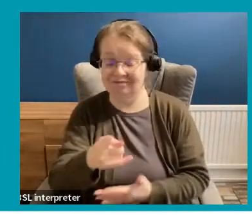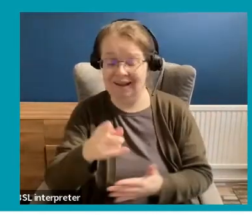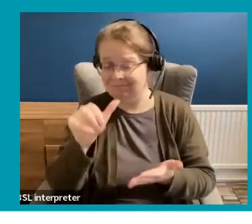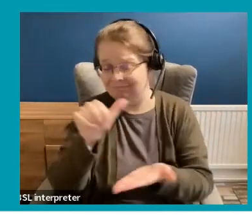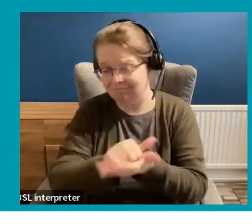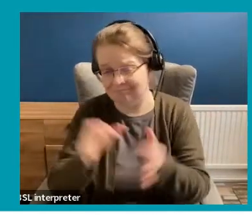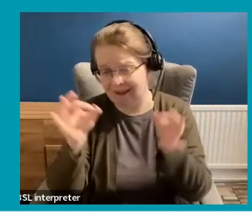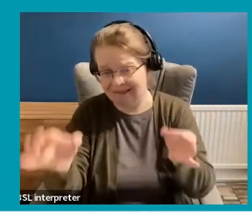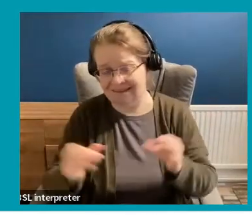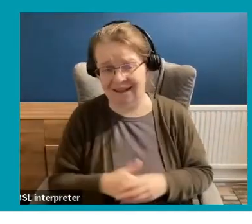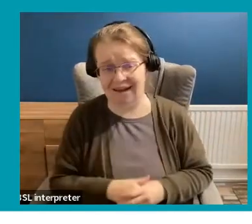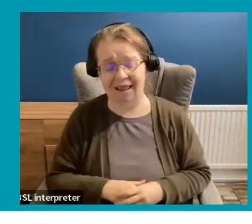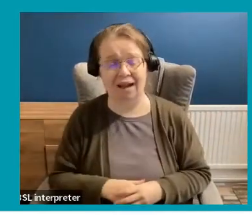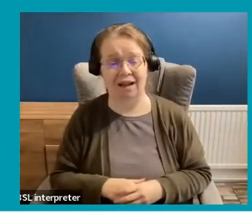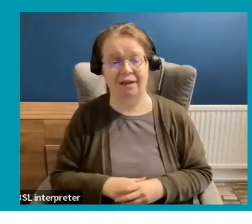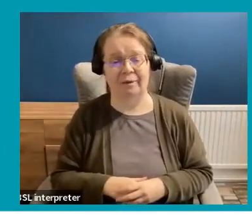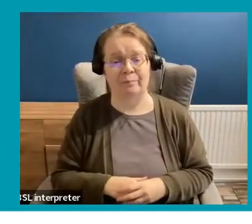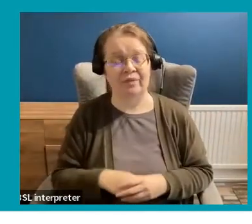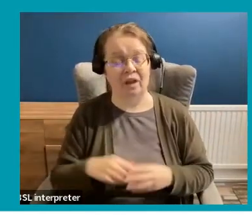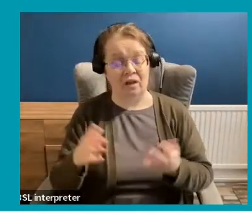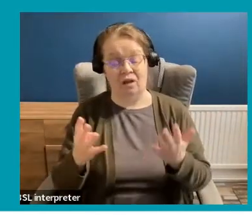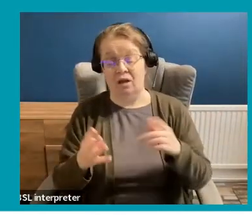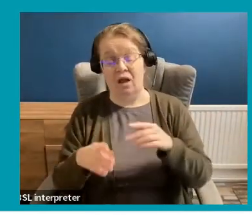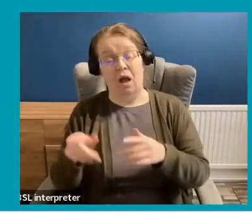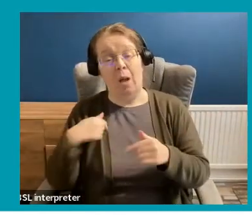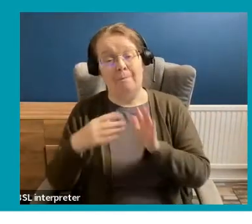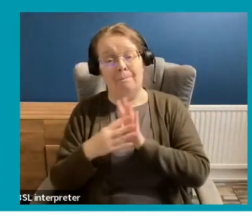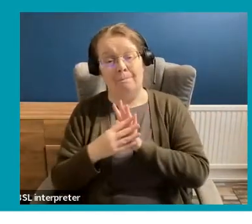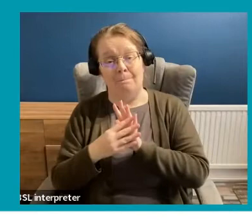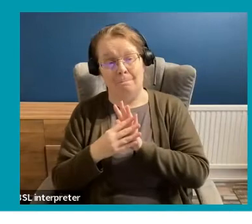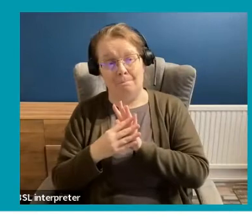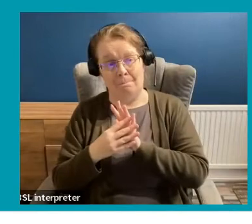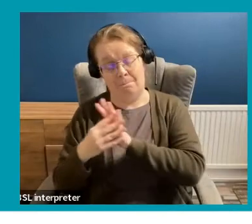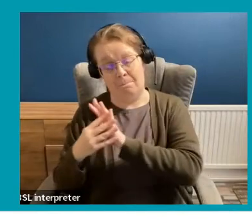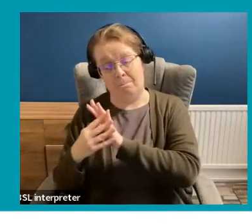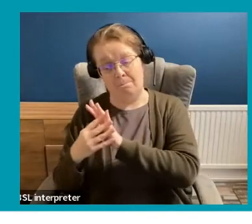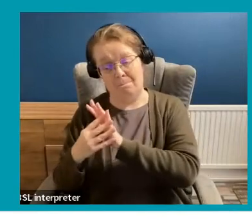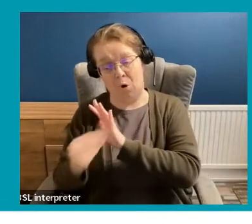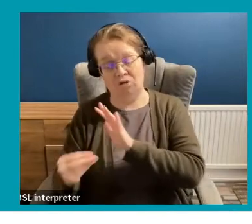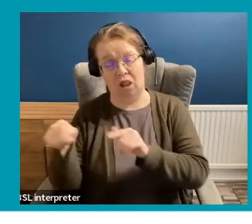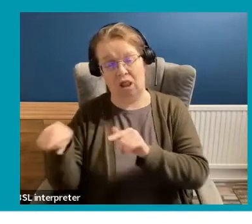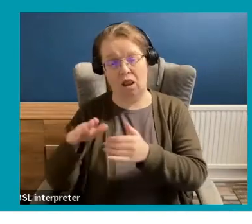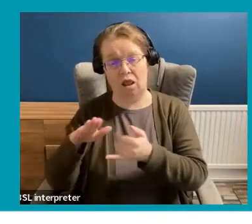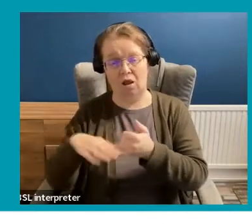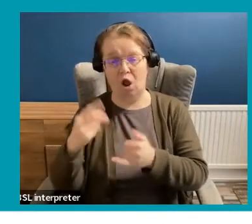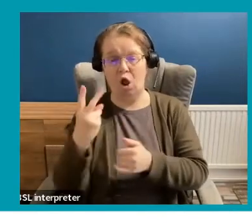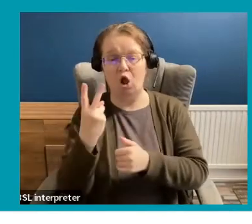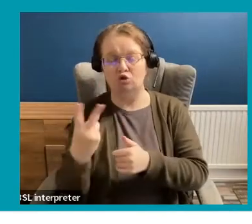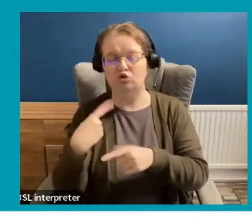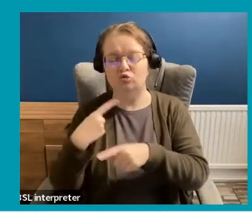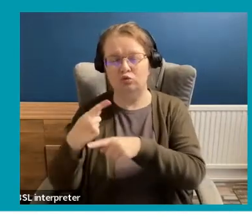And then the final section of my model has two areas. I talk about collaboration and celebration.